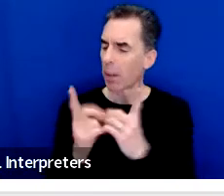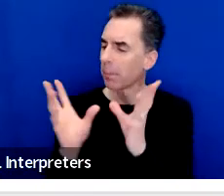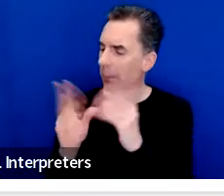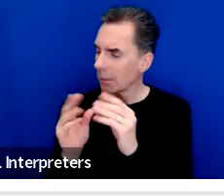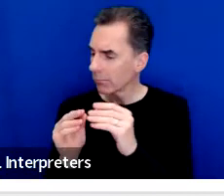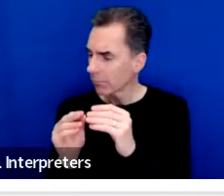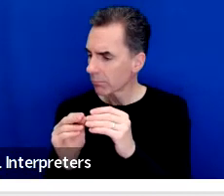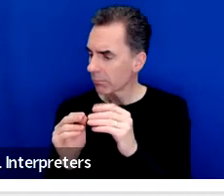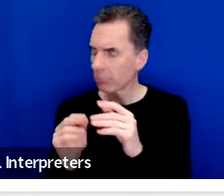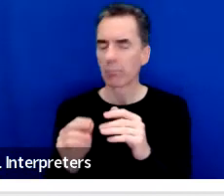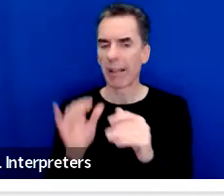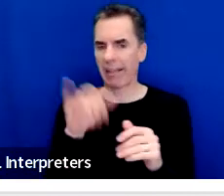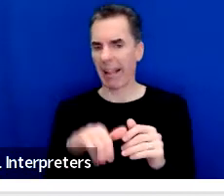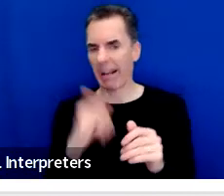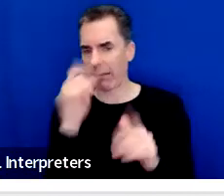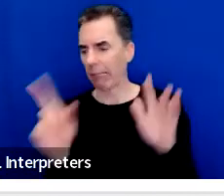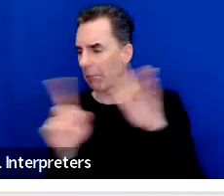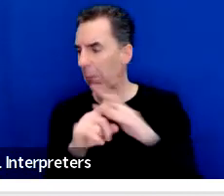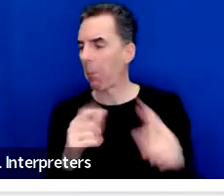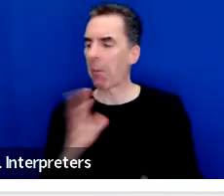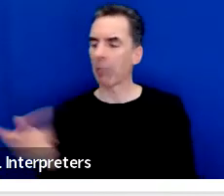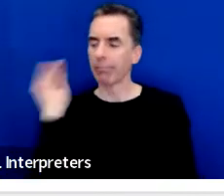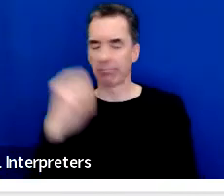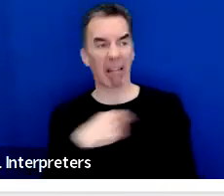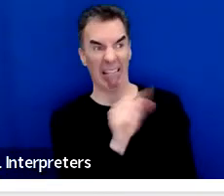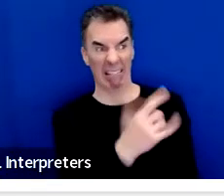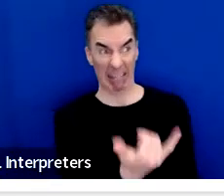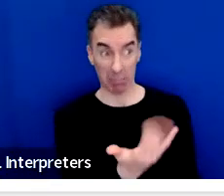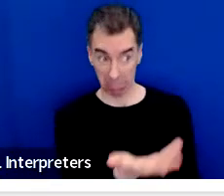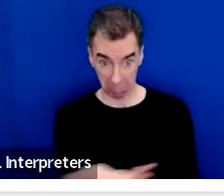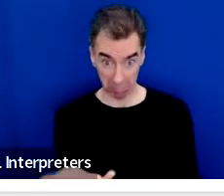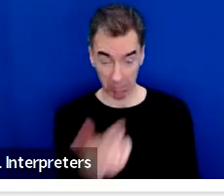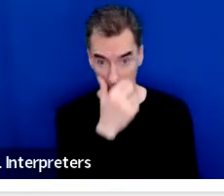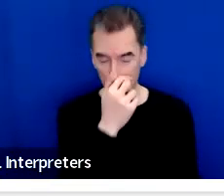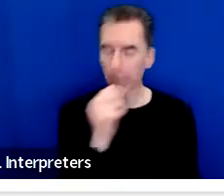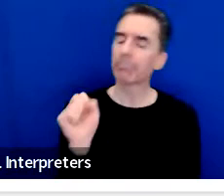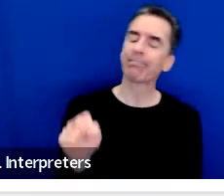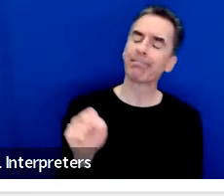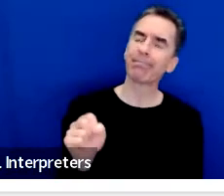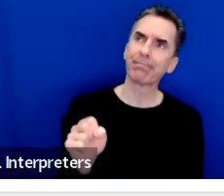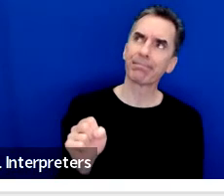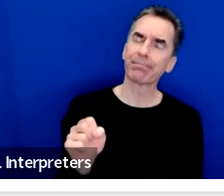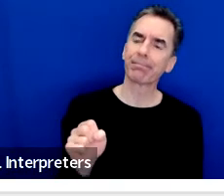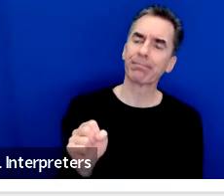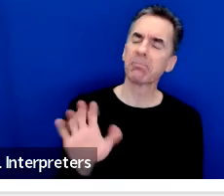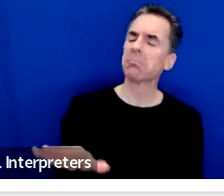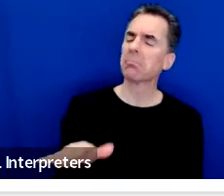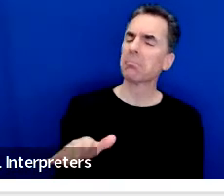And so I figured I'll ask about that. Yeah. So can you. Well, maybe it would be better if we connected